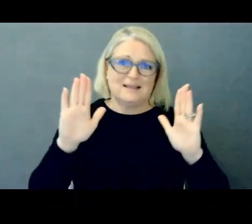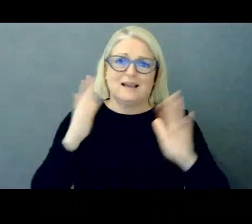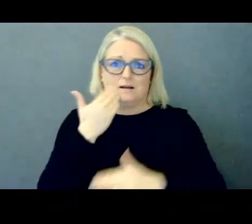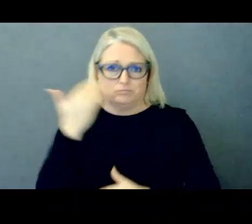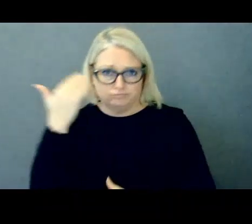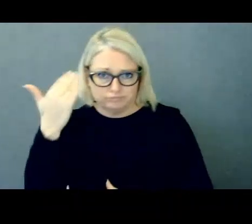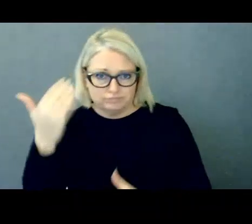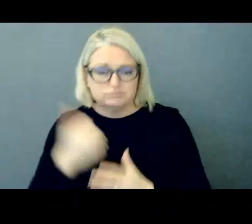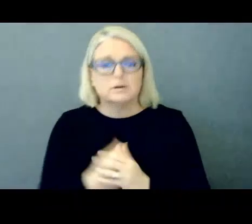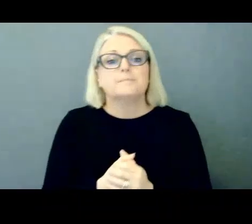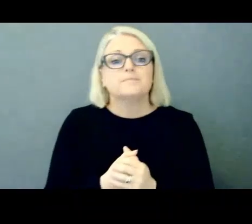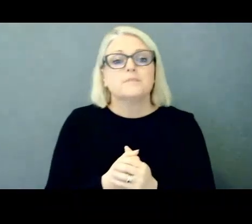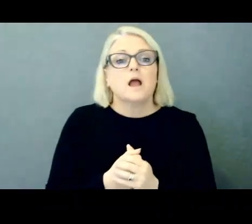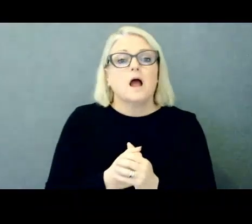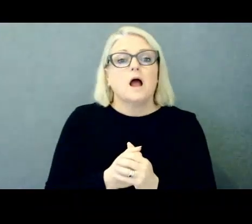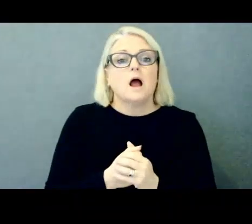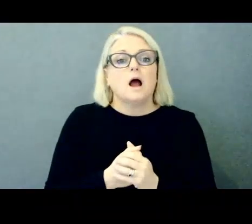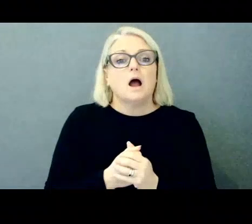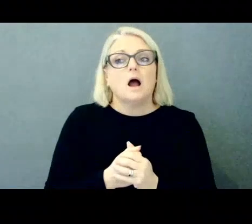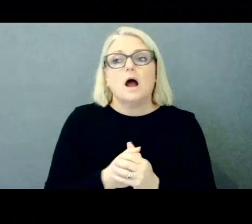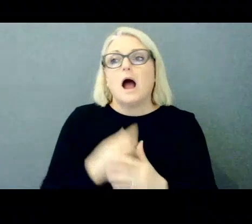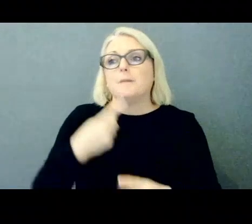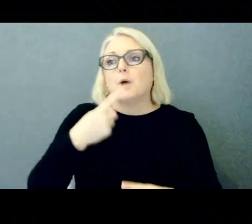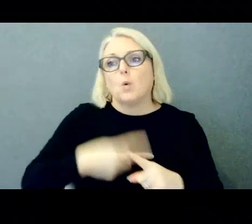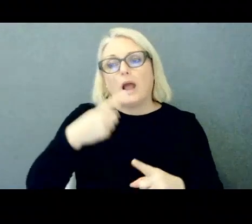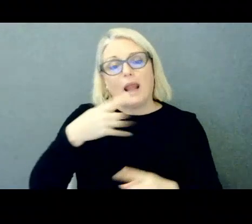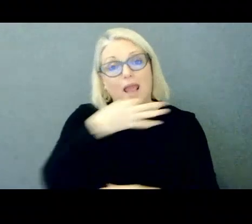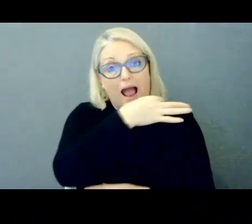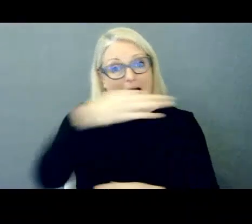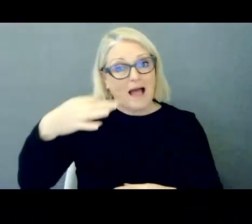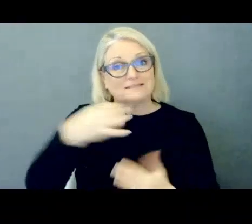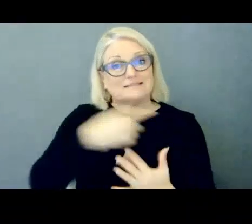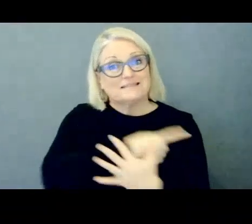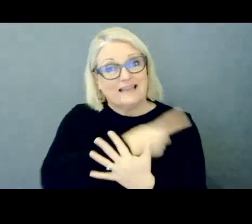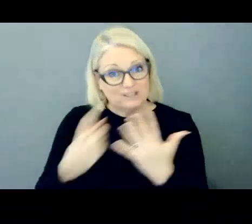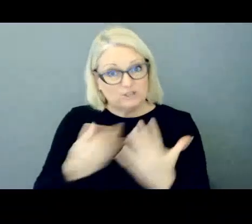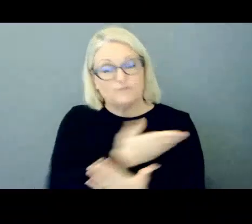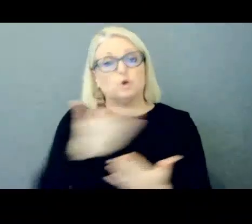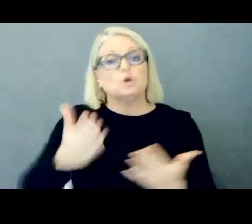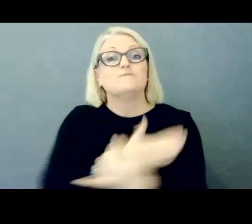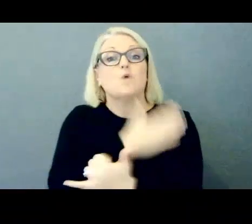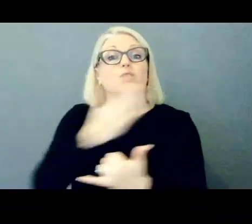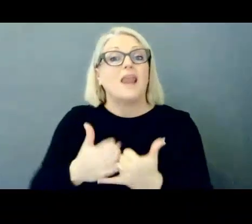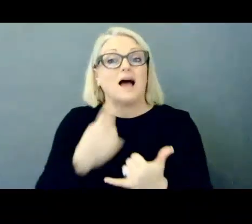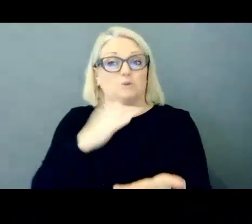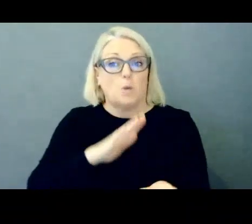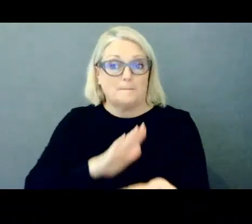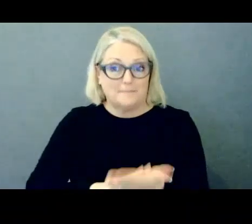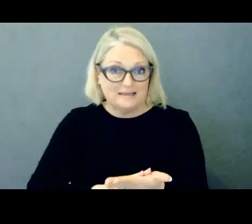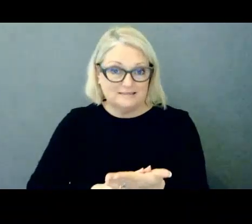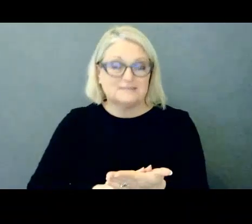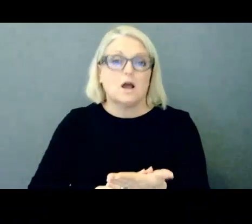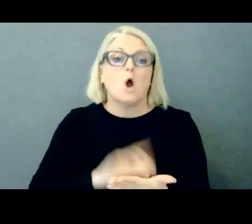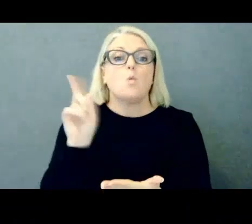I'd just now like to go to each of you in the last minute if you have one takeaway message that you would like to leave our audience,